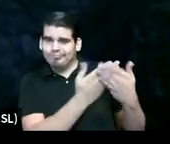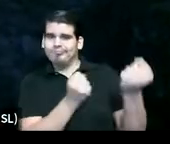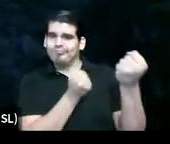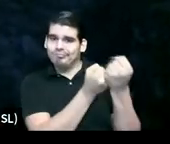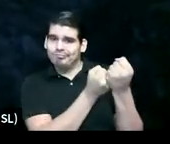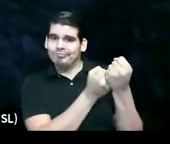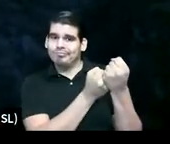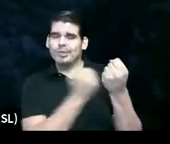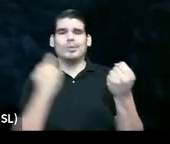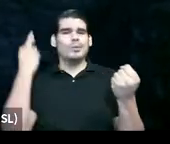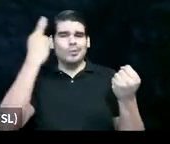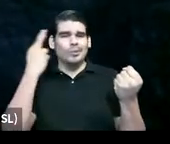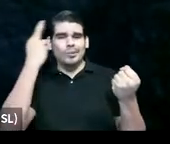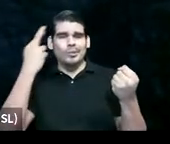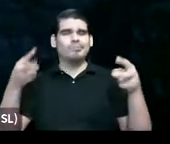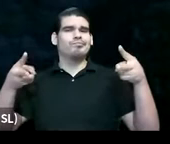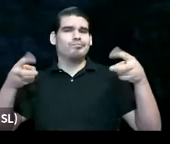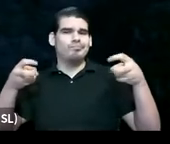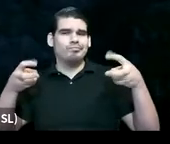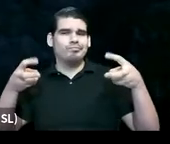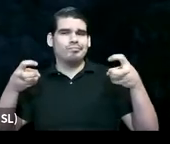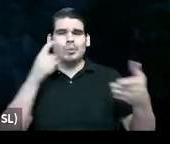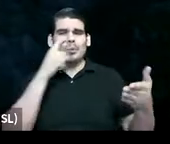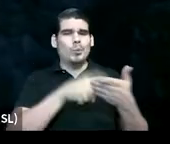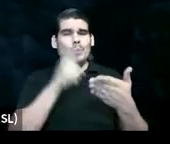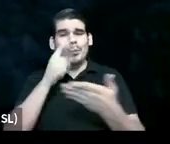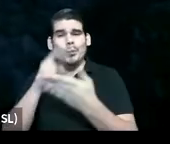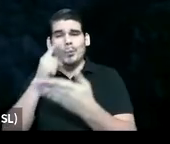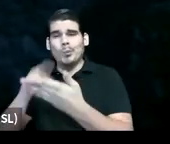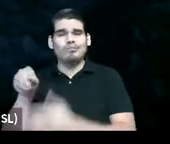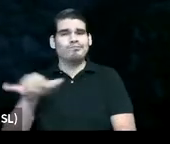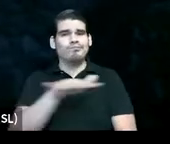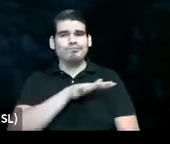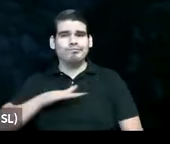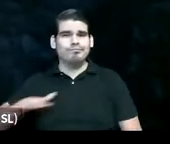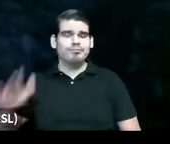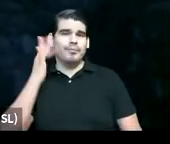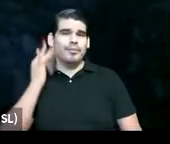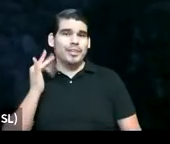And let's see. And, you know, you also mentioned, you know, why should the SSCCC care,